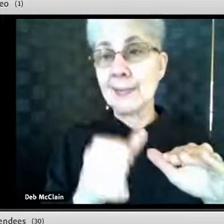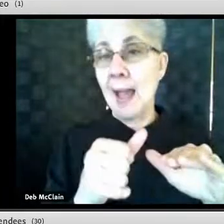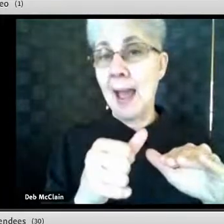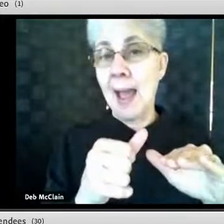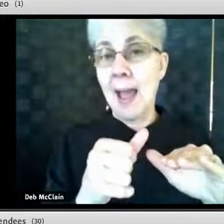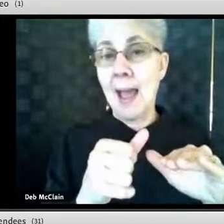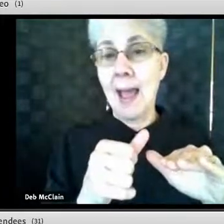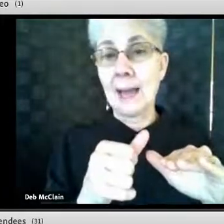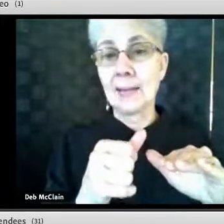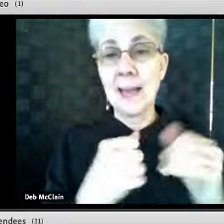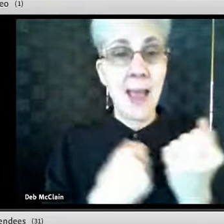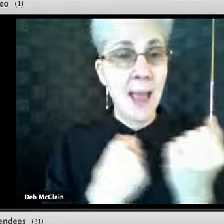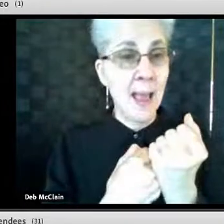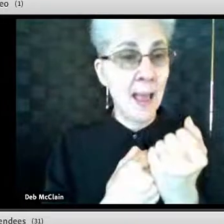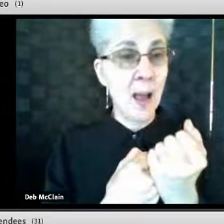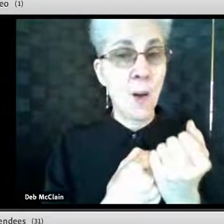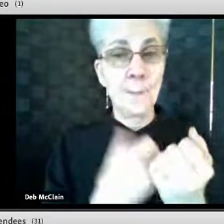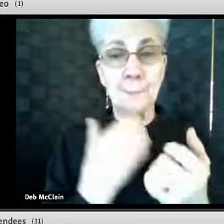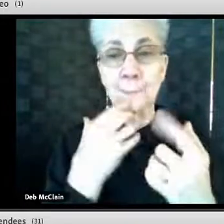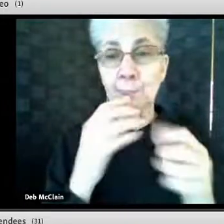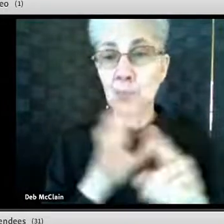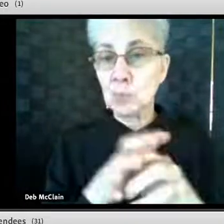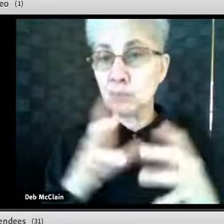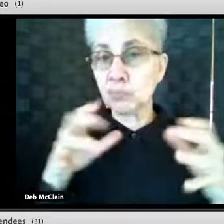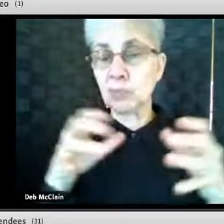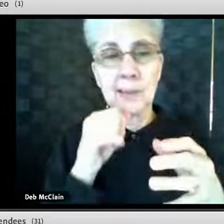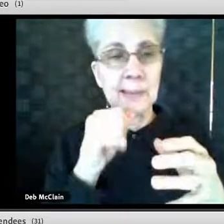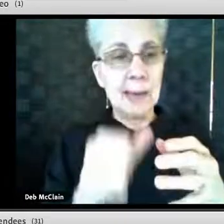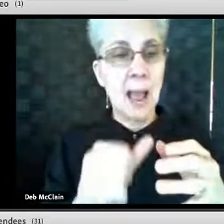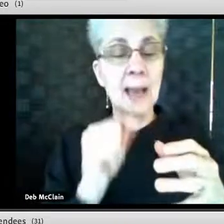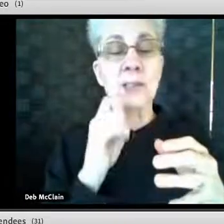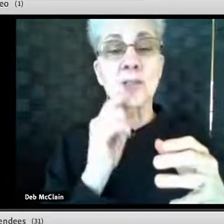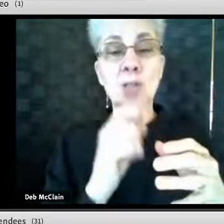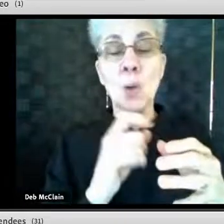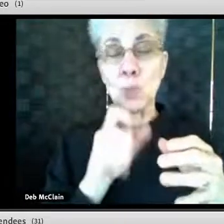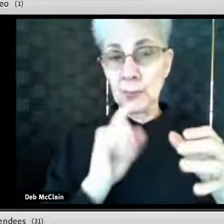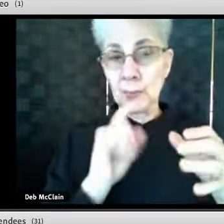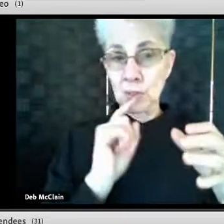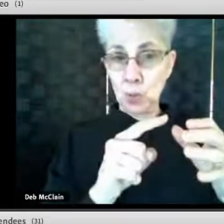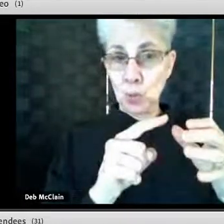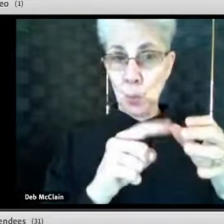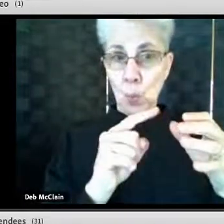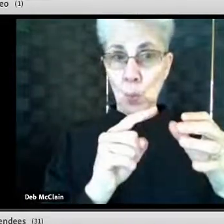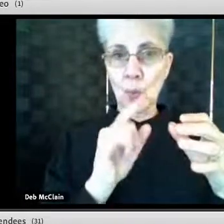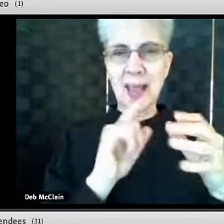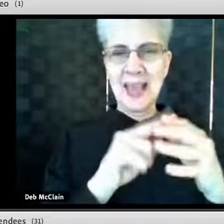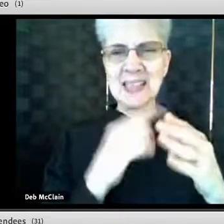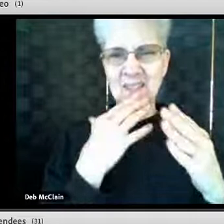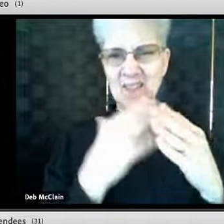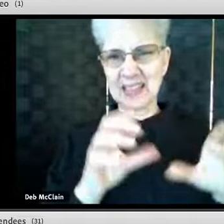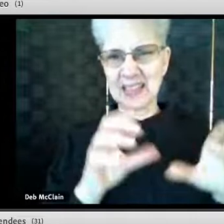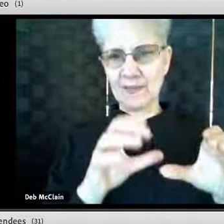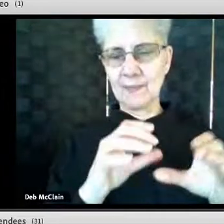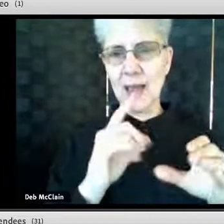if it's not returning a bang for the buck, is not worth the time that you're going to put into it, so you need to make sure it's effective